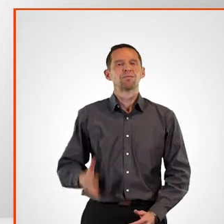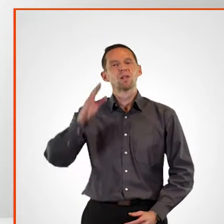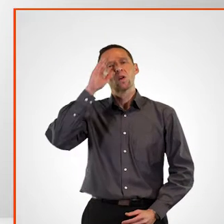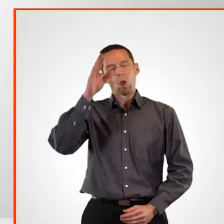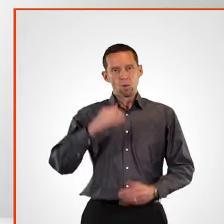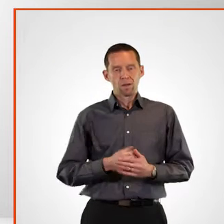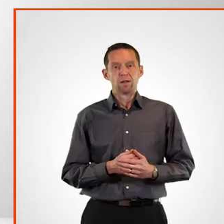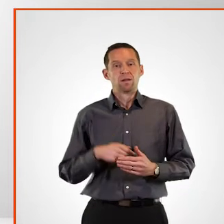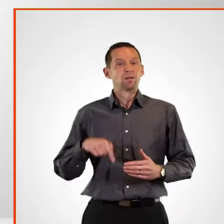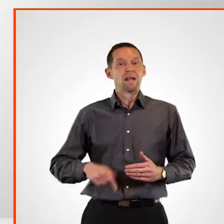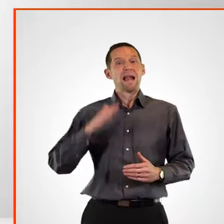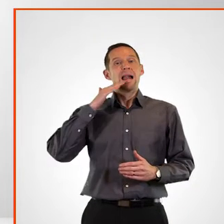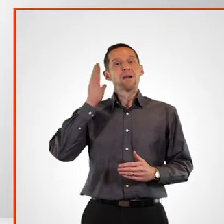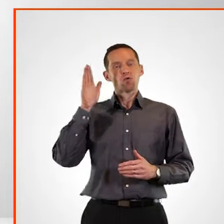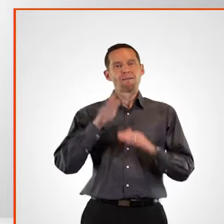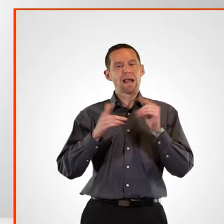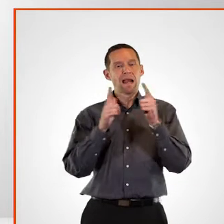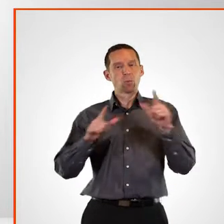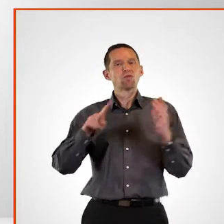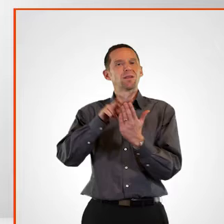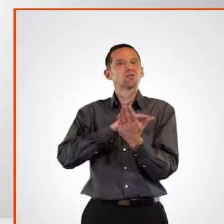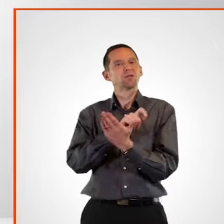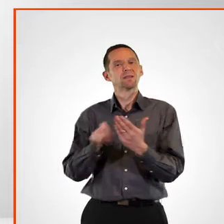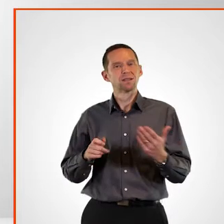Hello again, and welcome to this lecture on language and literacy.